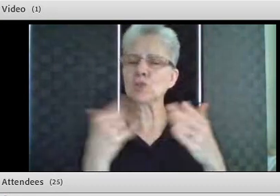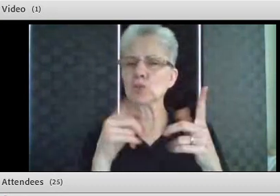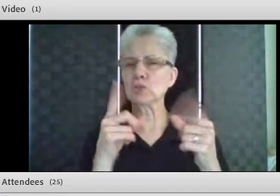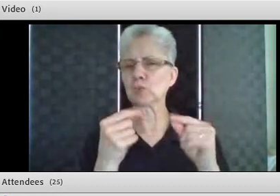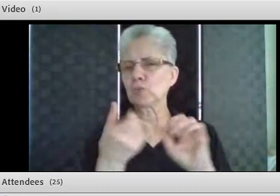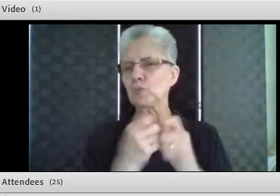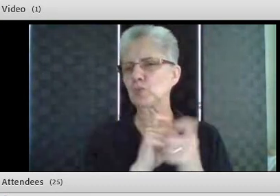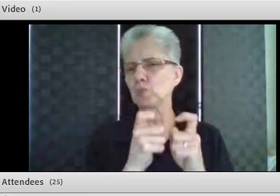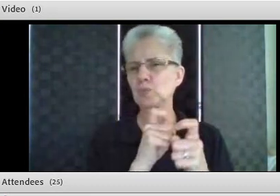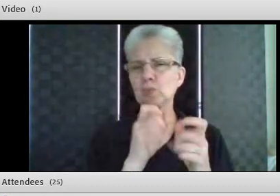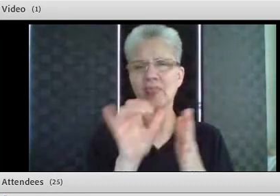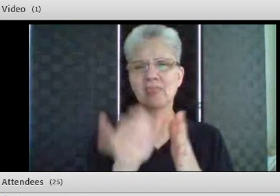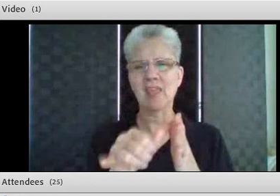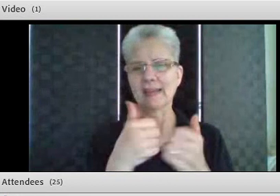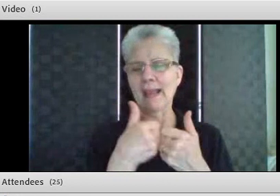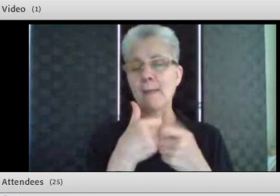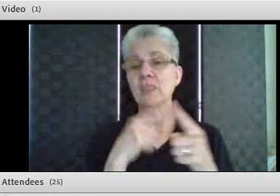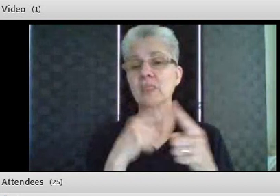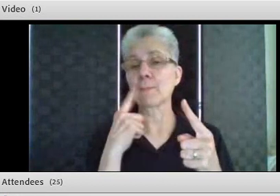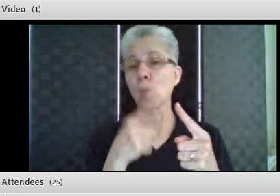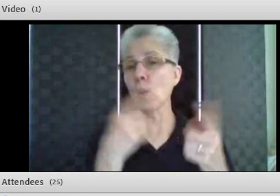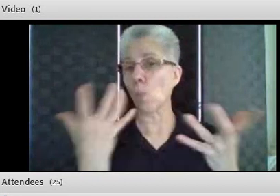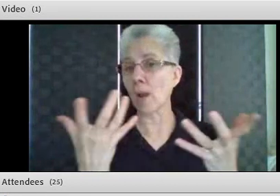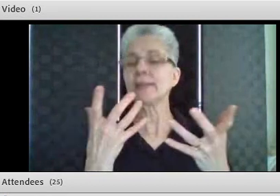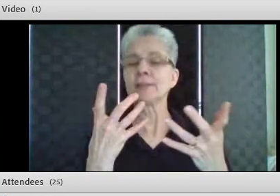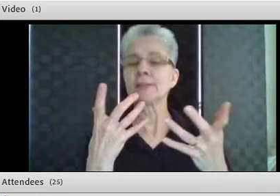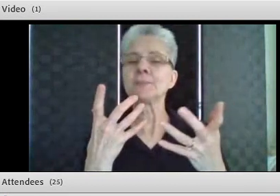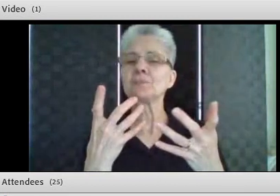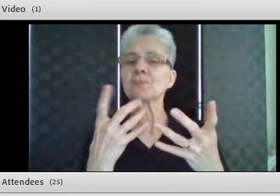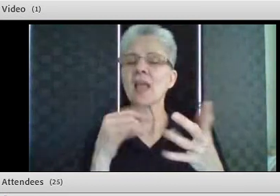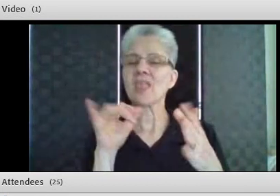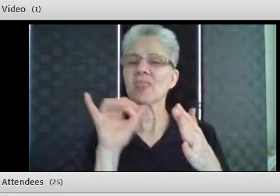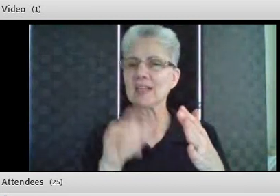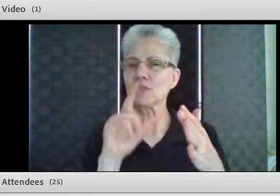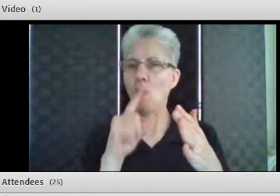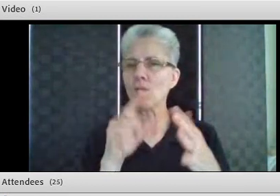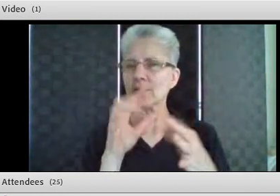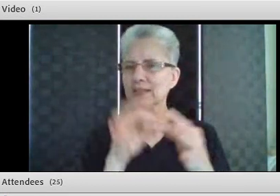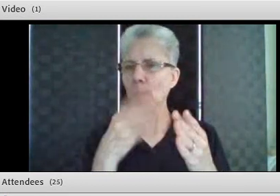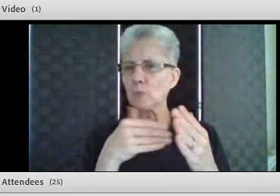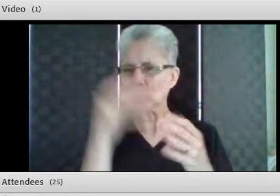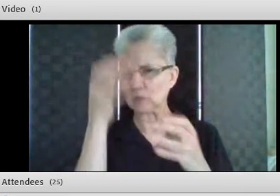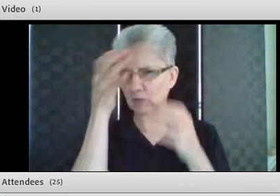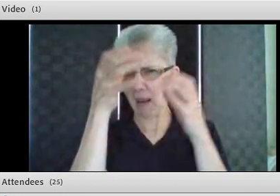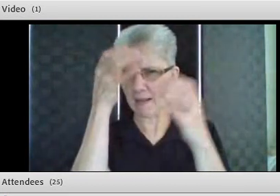and see who can get there first, so, you know, there's so many variations on how you can do it,